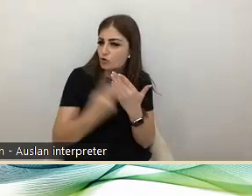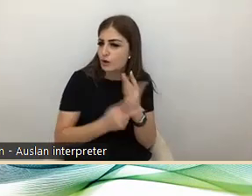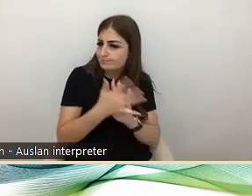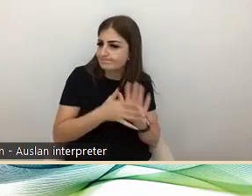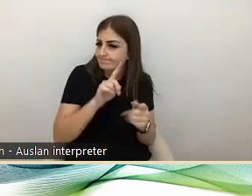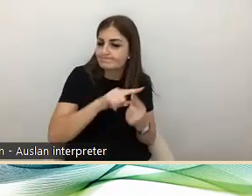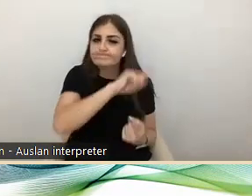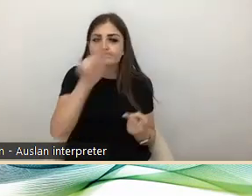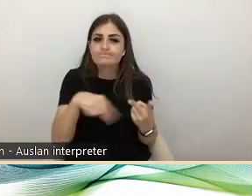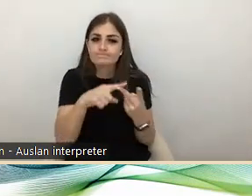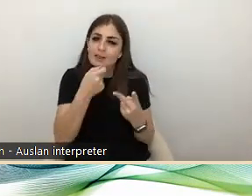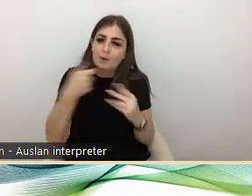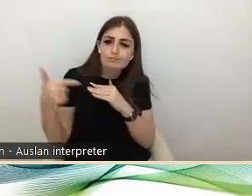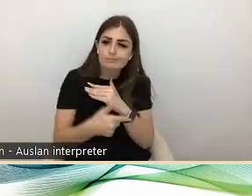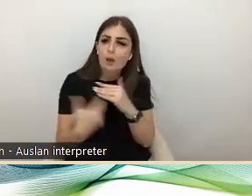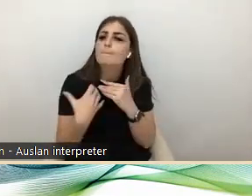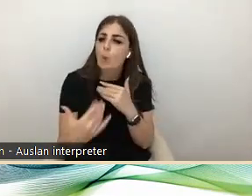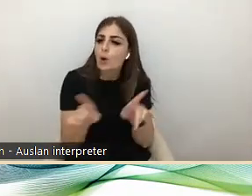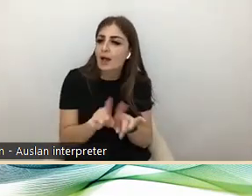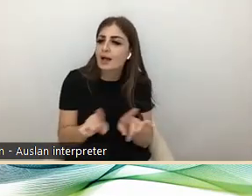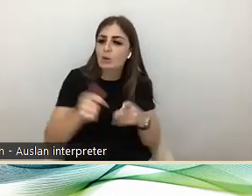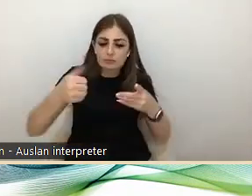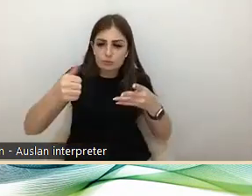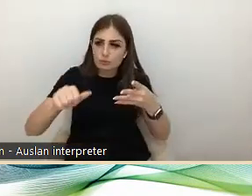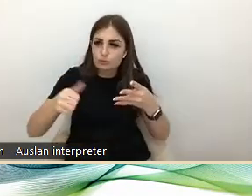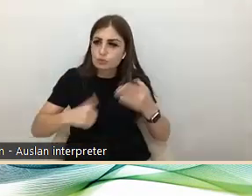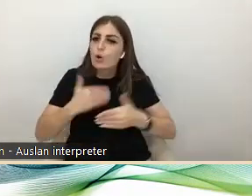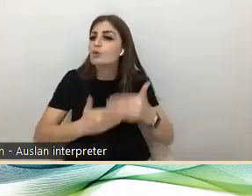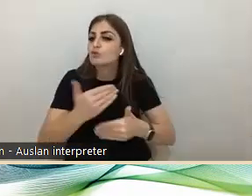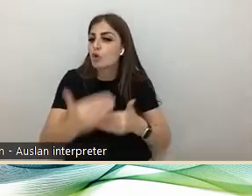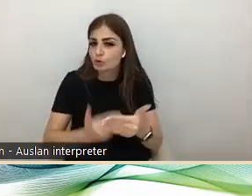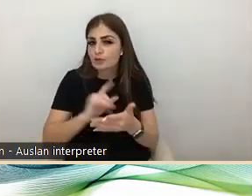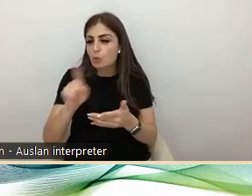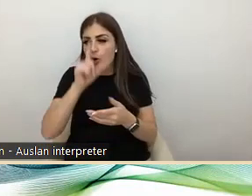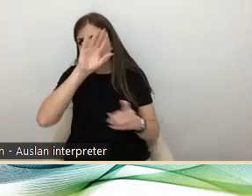go into more detail through each stage of the process, and what you can expect if you